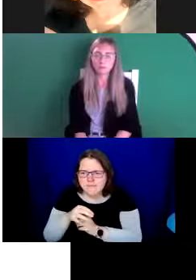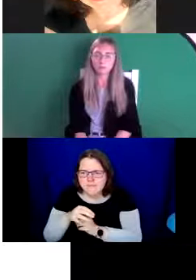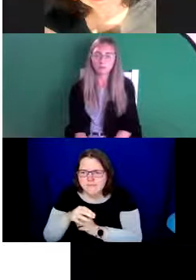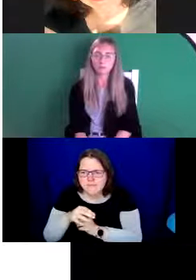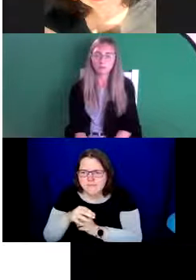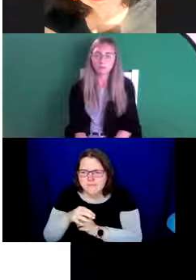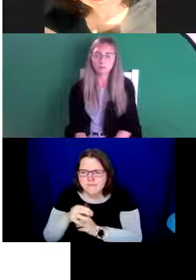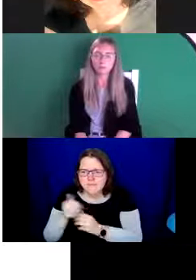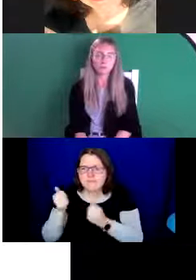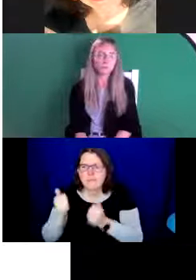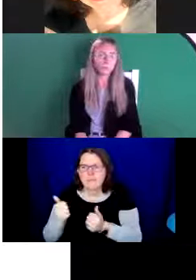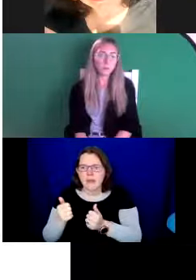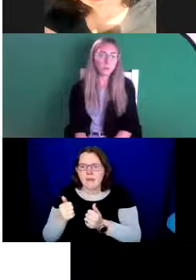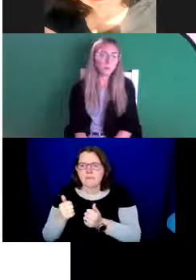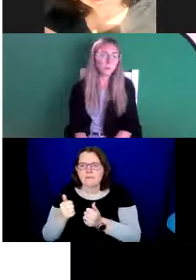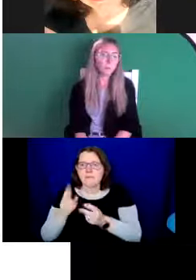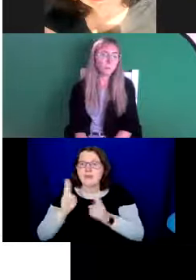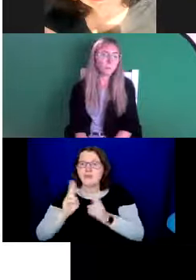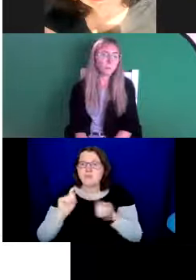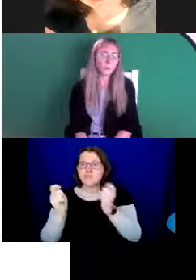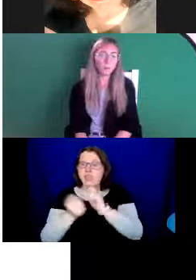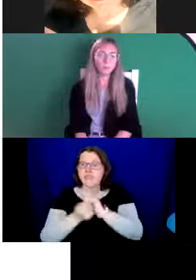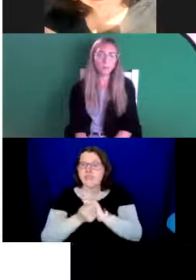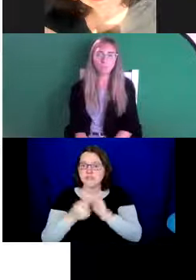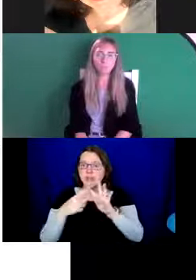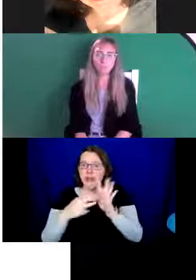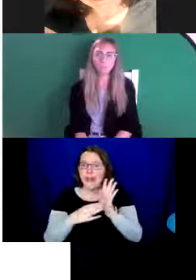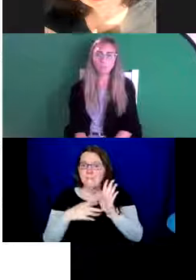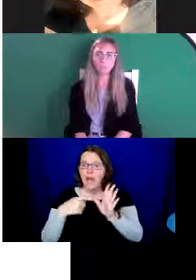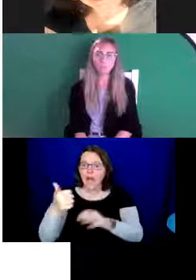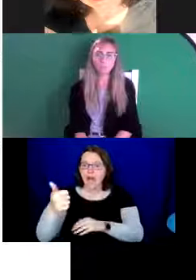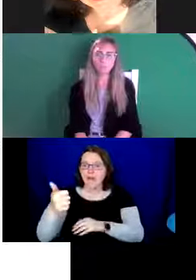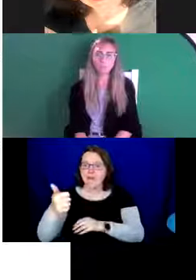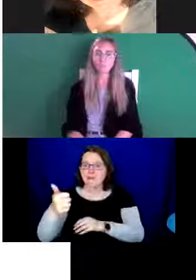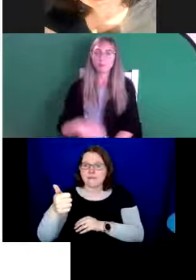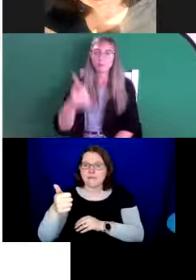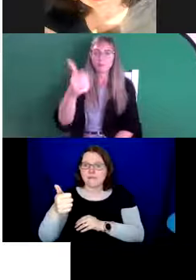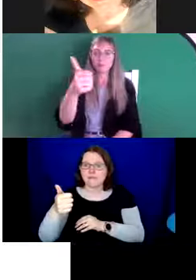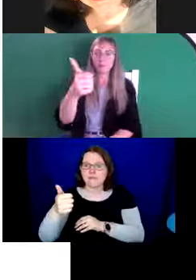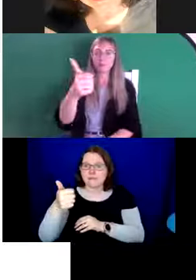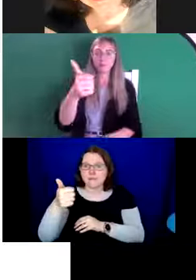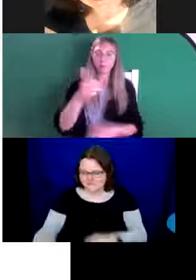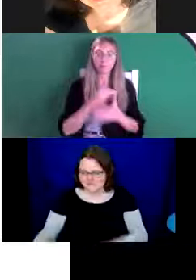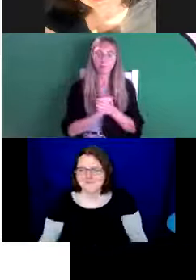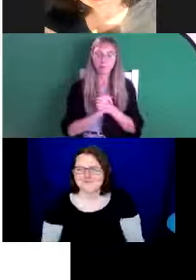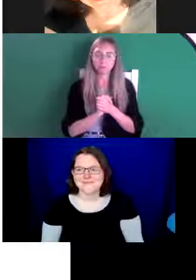okay i'll go on so the plus tate network we decided that we'd only work with the plus tate